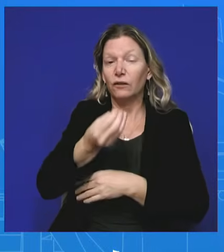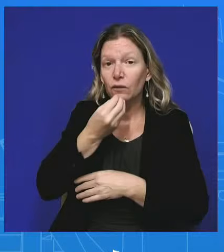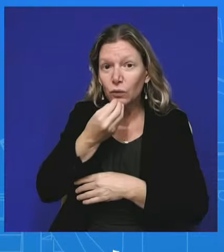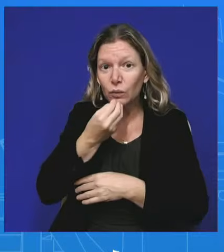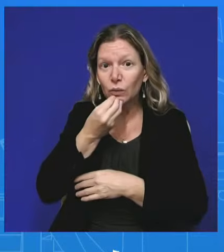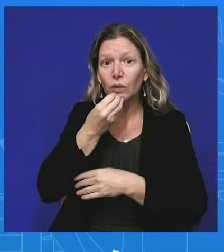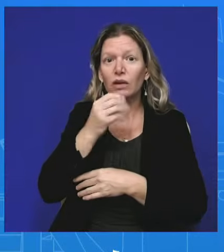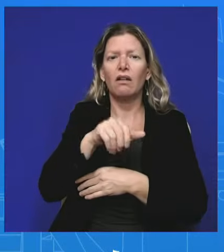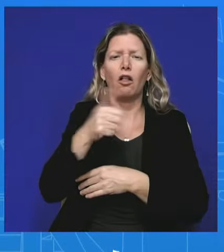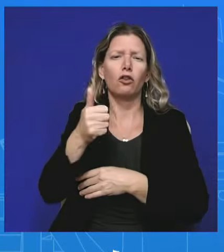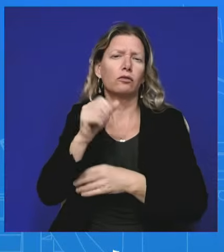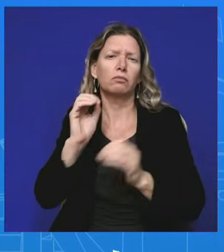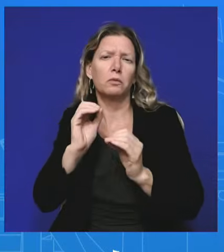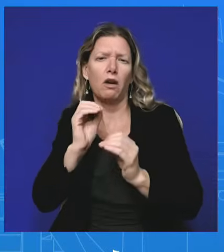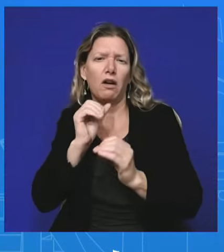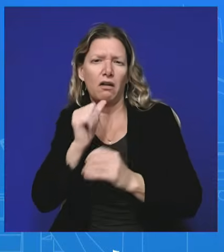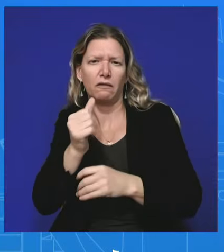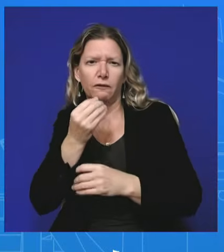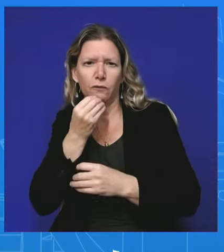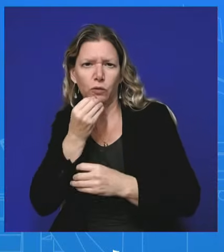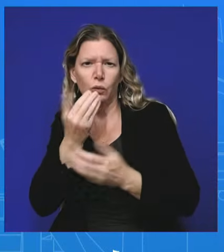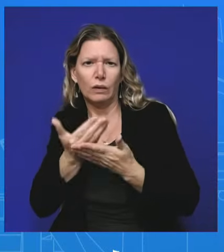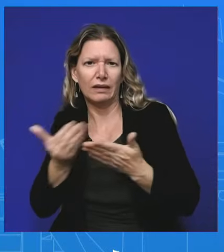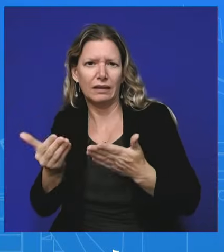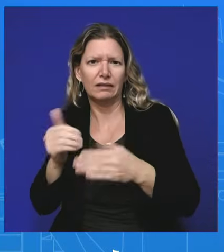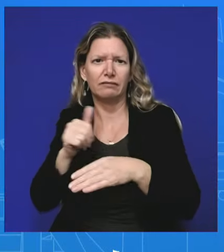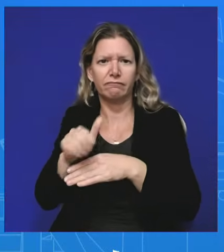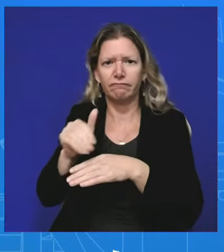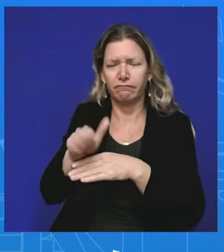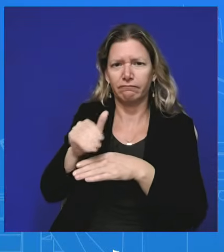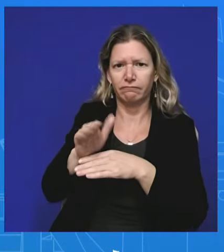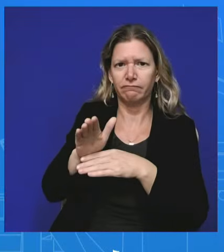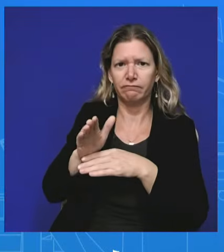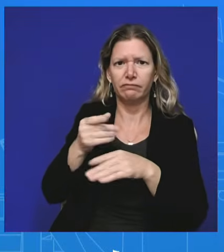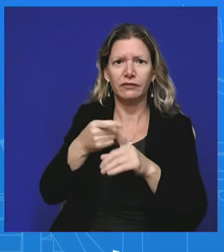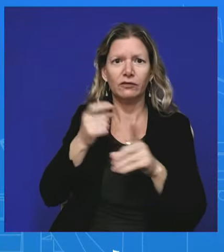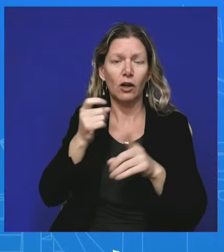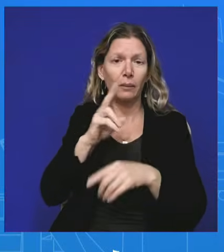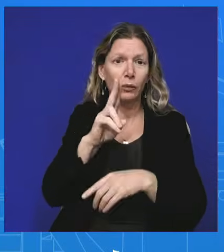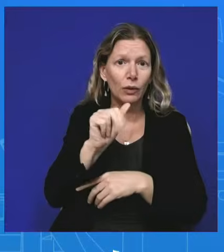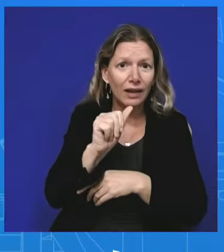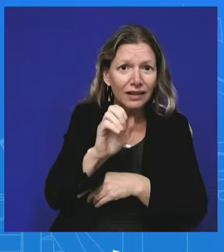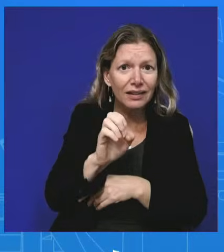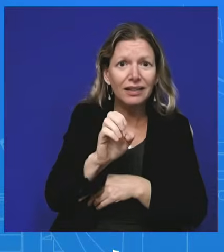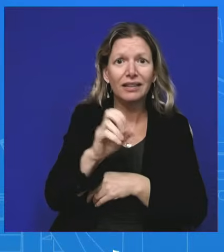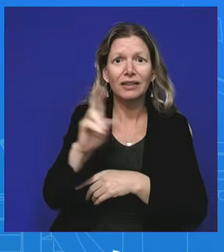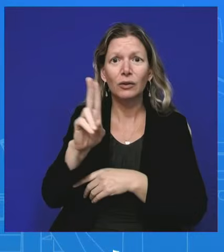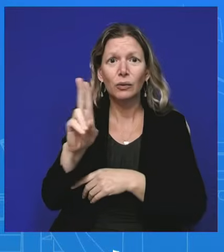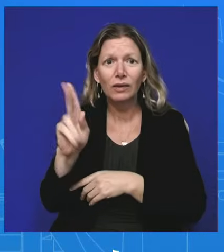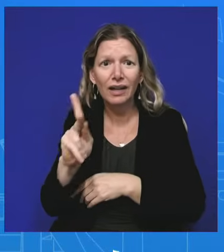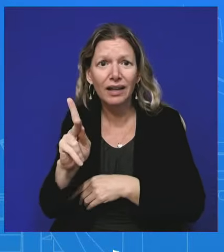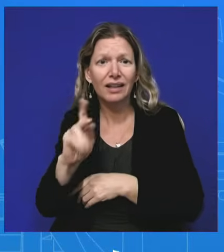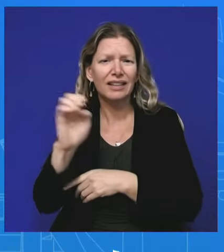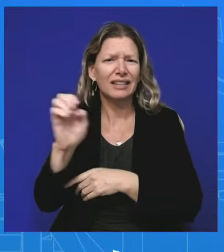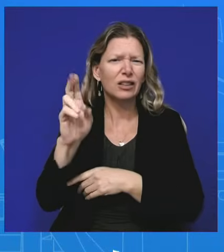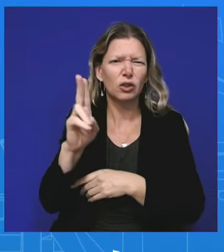as well as resources to support the overall mission, including critical equipment to move that assistance. We anticipate an increase in the flow of assistance